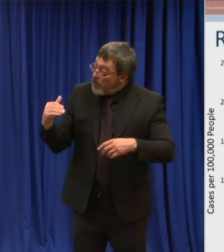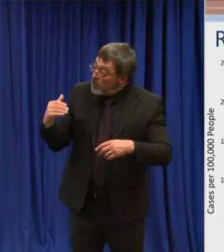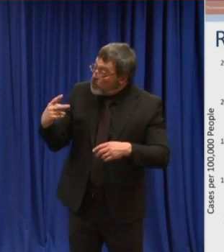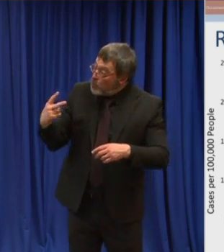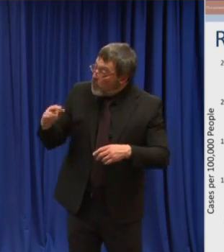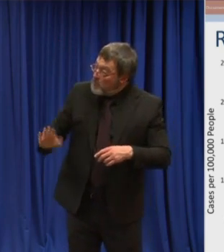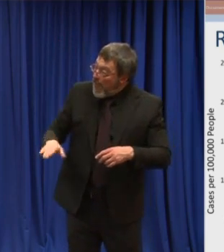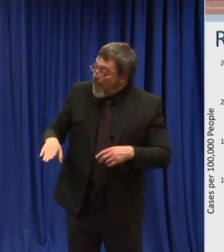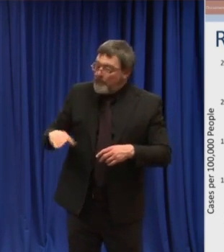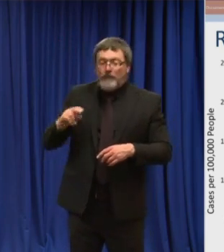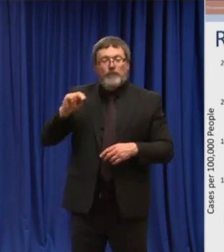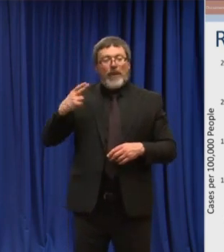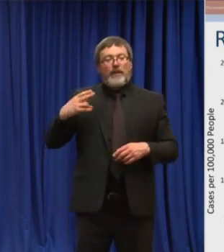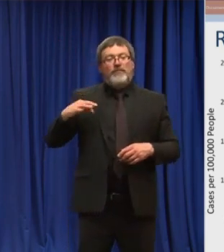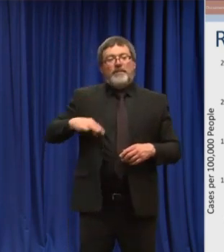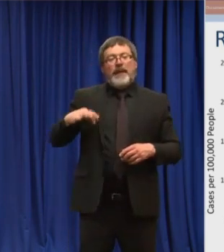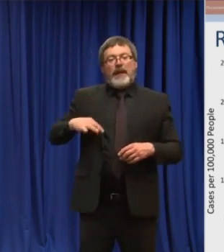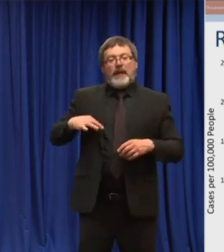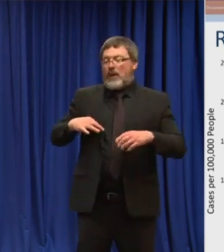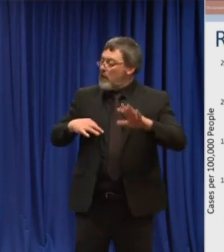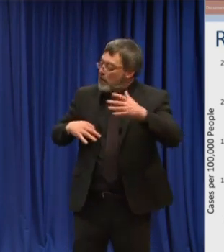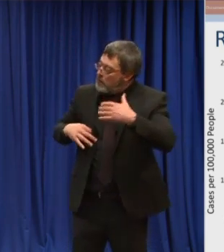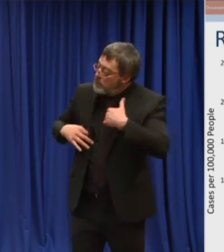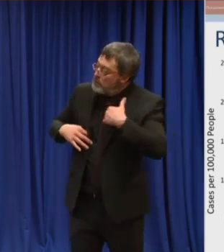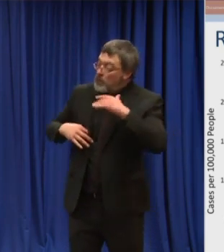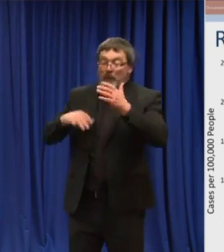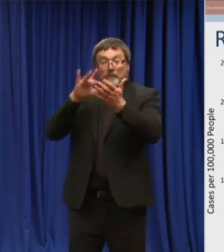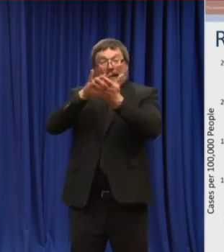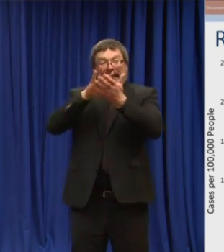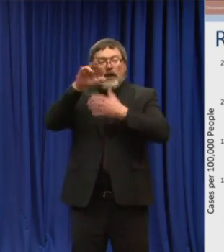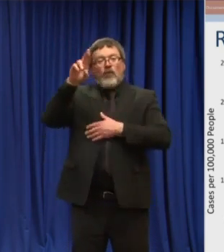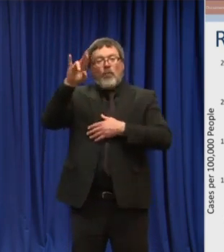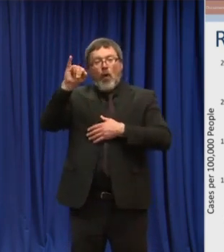LOWER END FOR RATE OF COVID-19 INFECTION, WHICH IS GOOD NEWS FOR US.